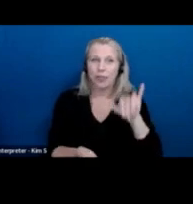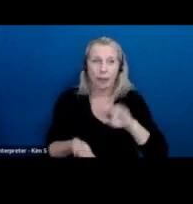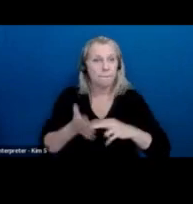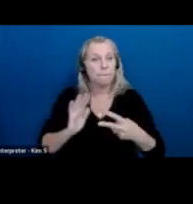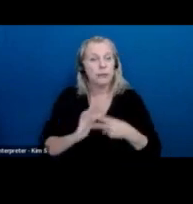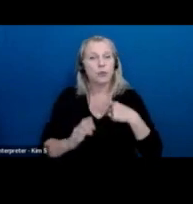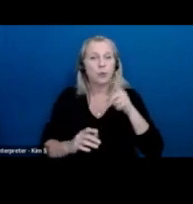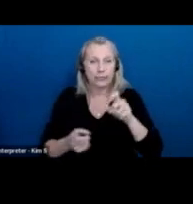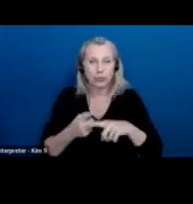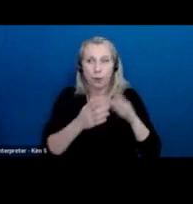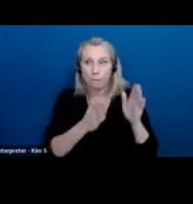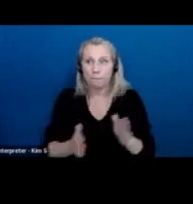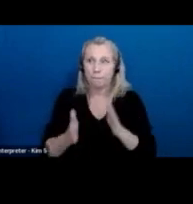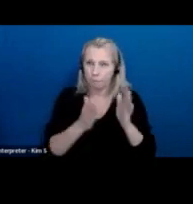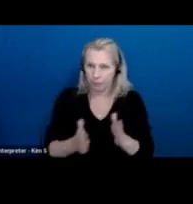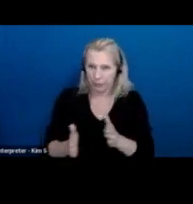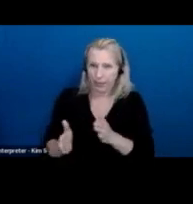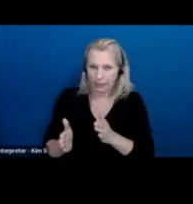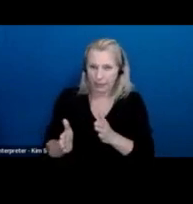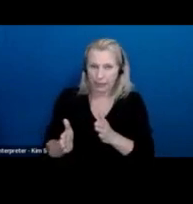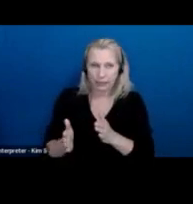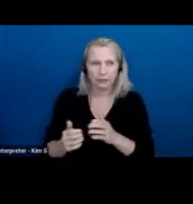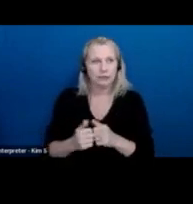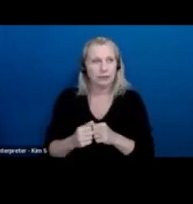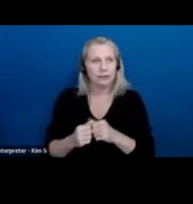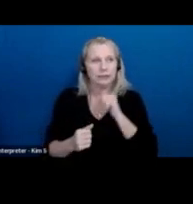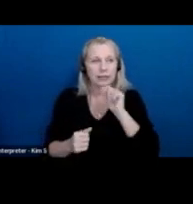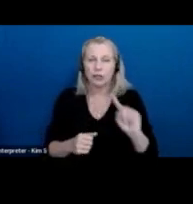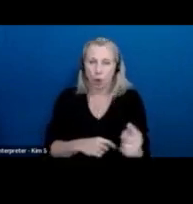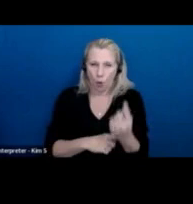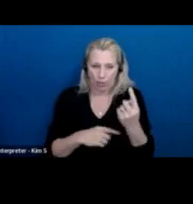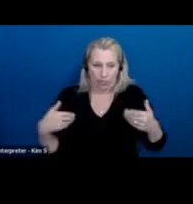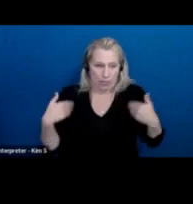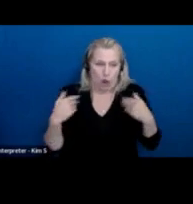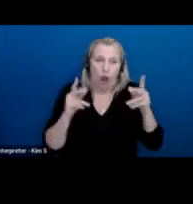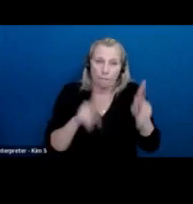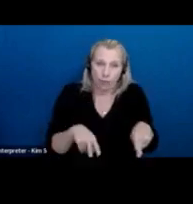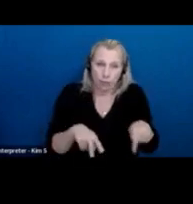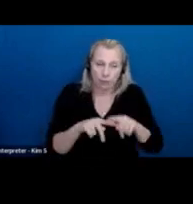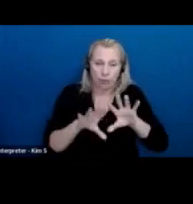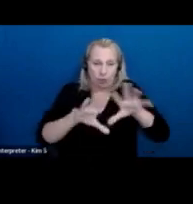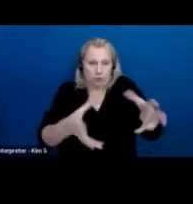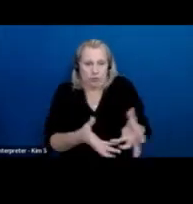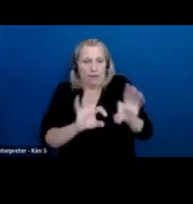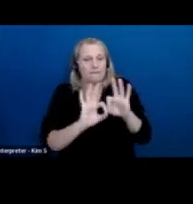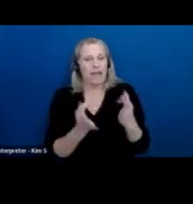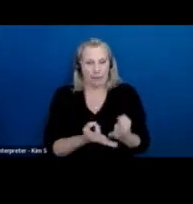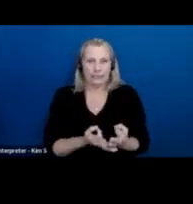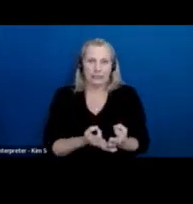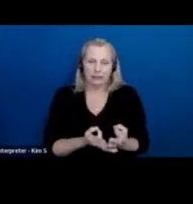we need to plan around not just the young person, but the entire family. So as you can see in